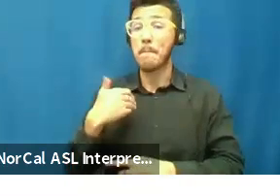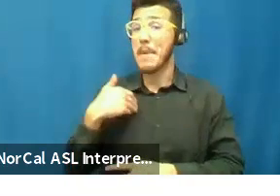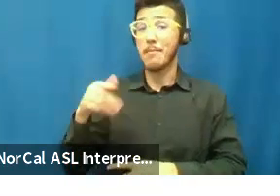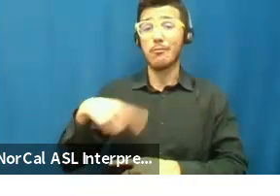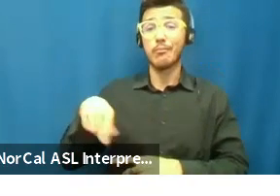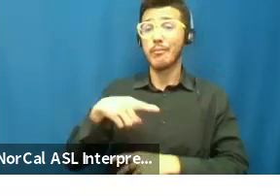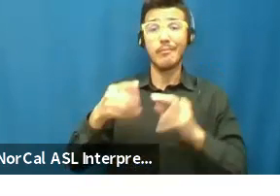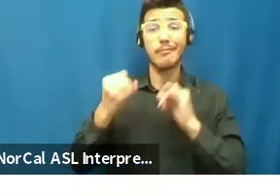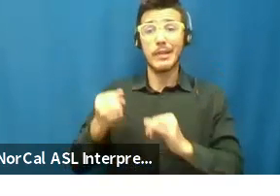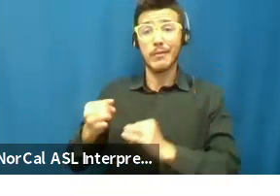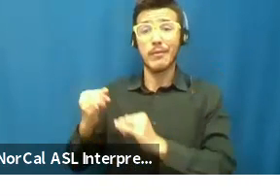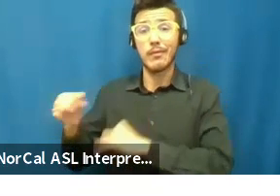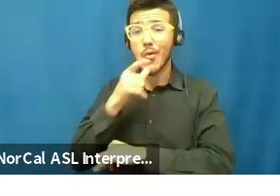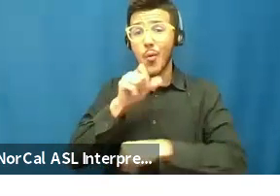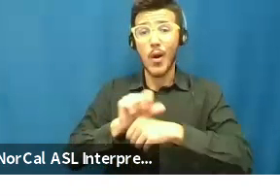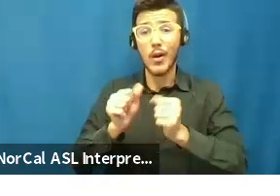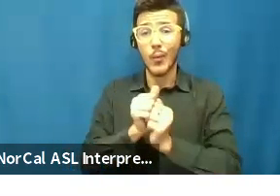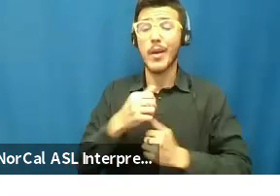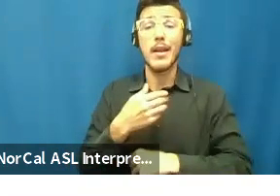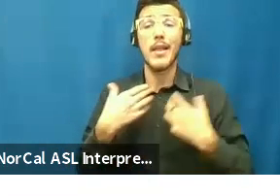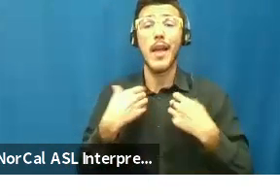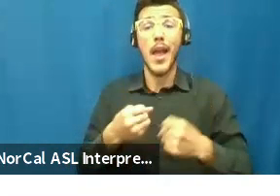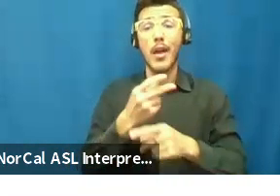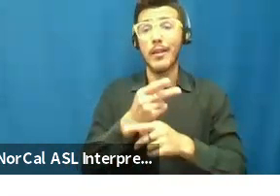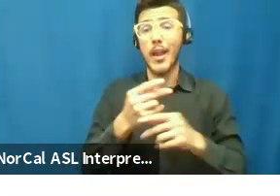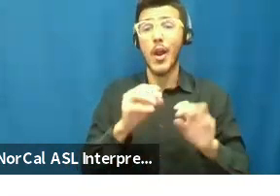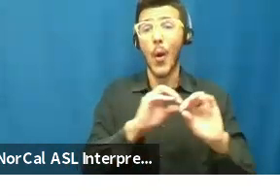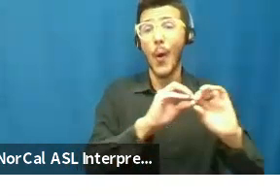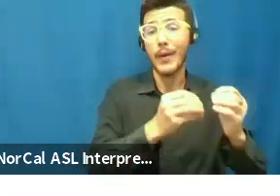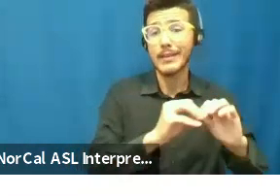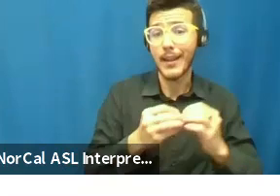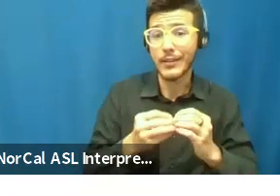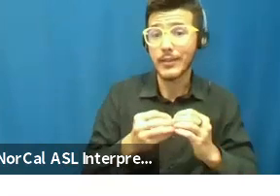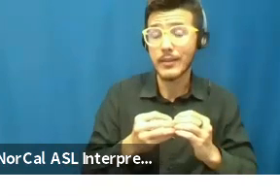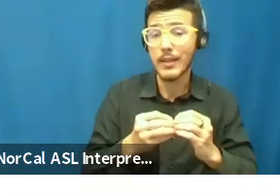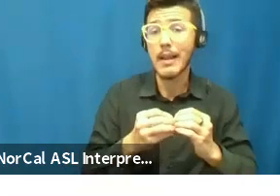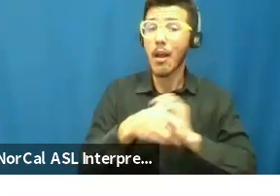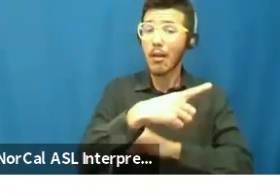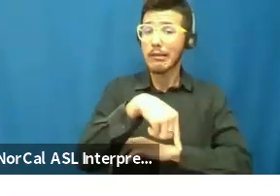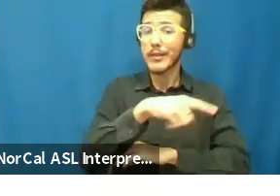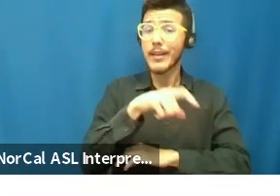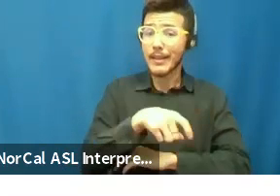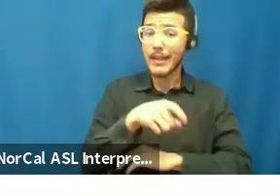work with healthcare organizations, and that is because organizations need an opportunity to say,